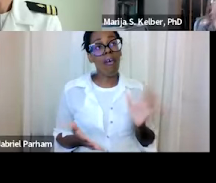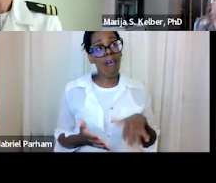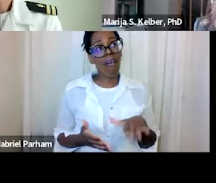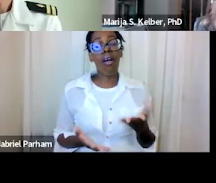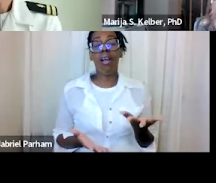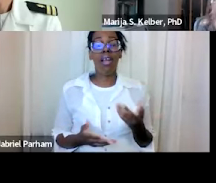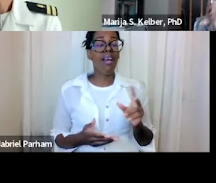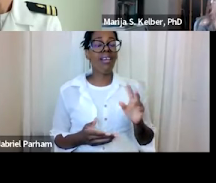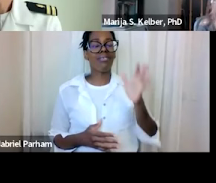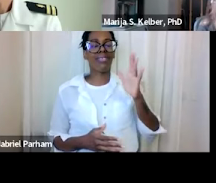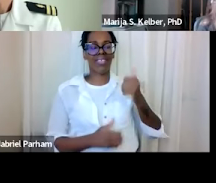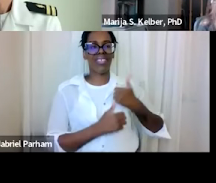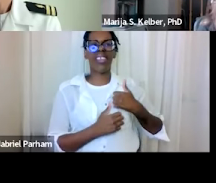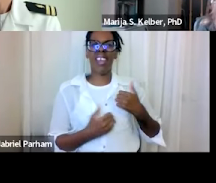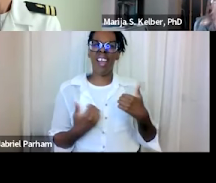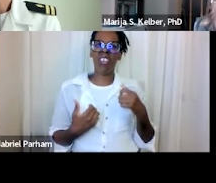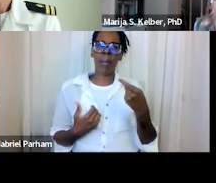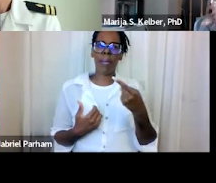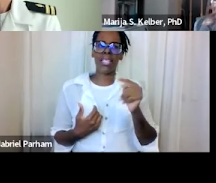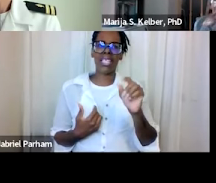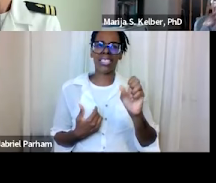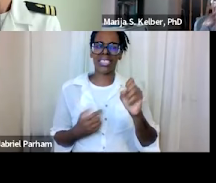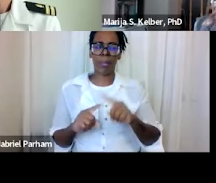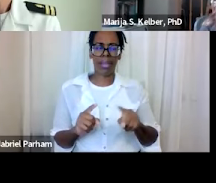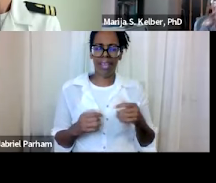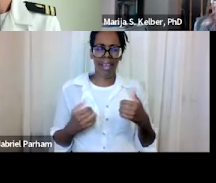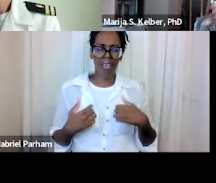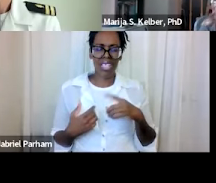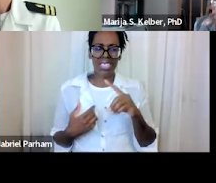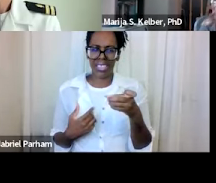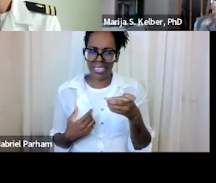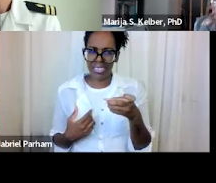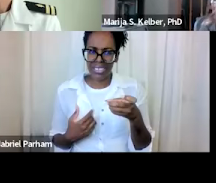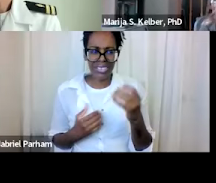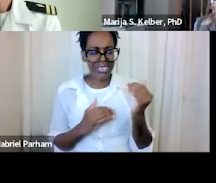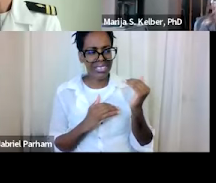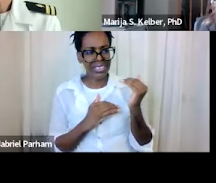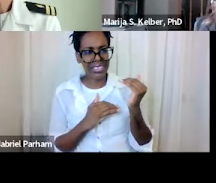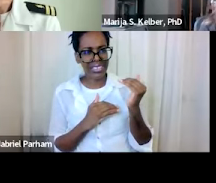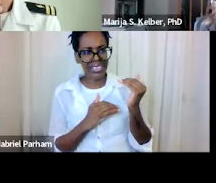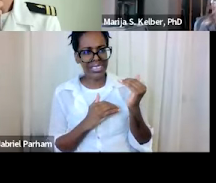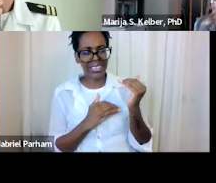"Well, I have PTSD," but is there a clinical diagnosis? Do they meet the clinical definition of post-traumatic stress disorder?